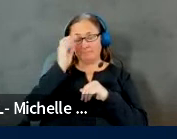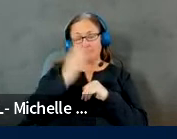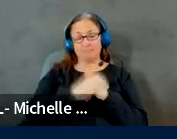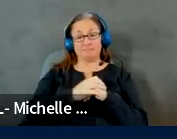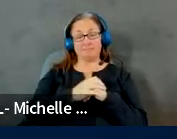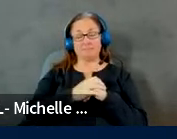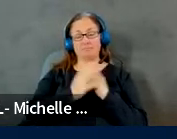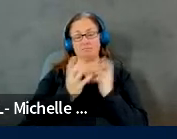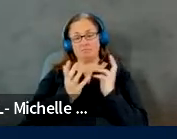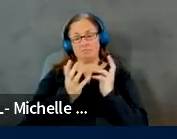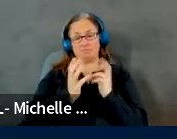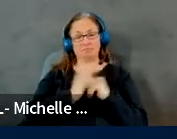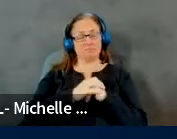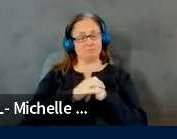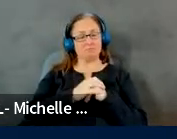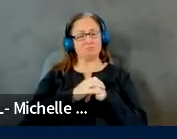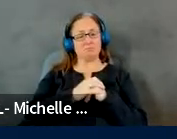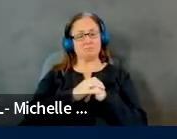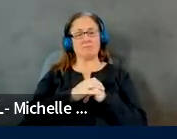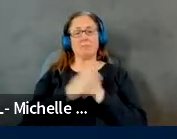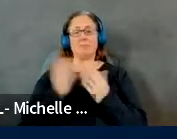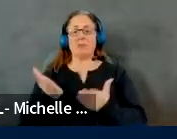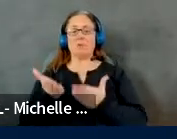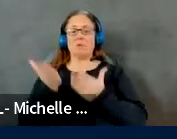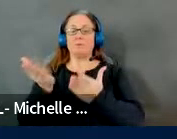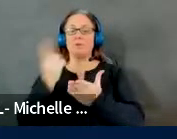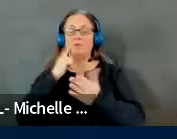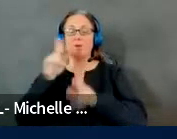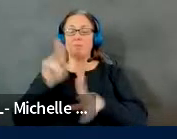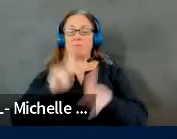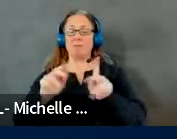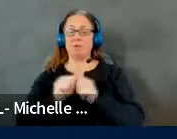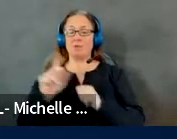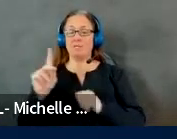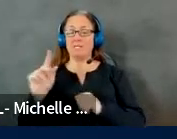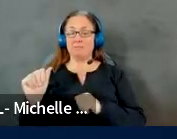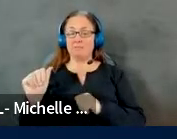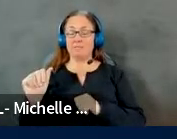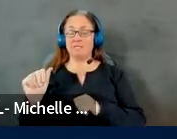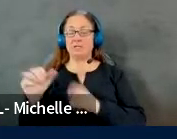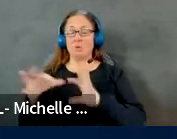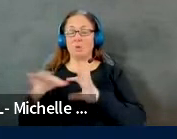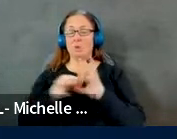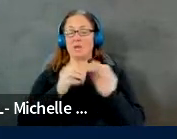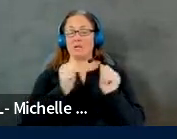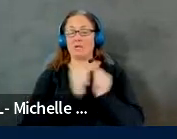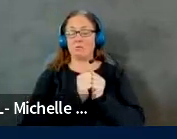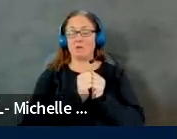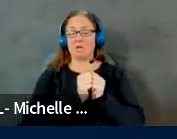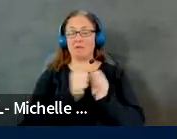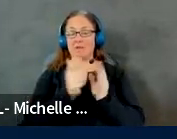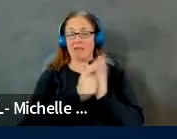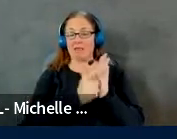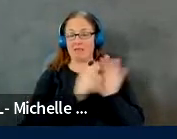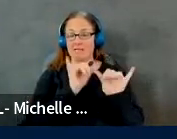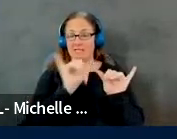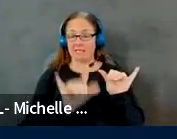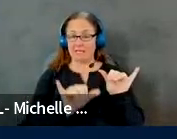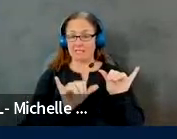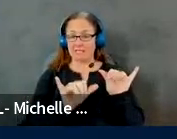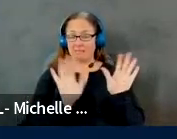So our recommendation for people with disabilities related to the legal system is that individuals